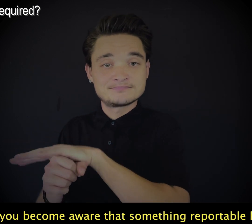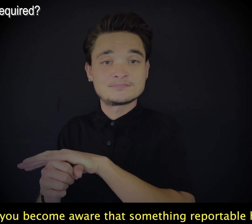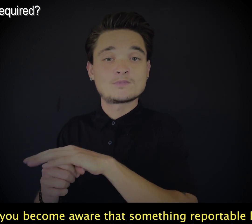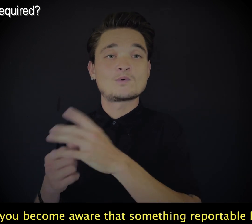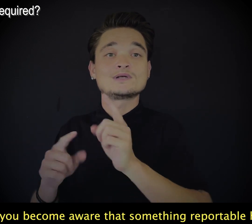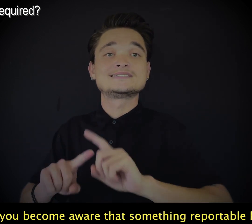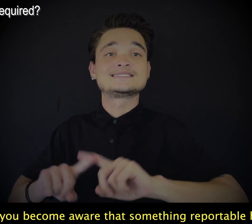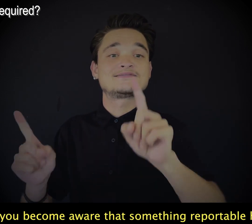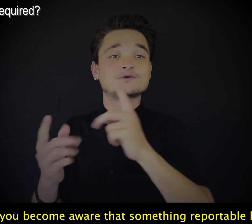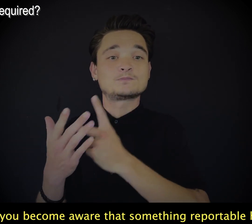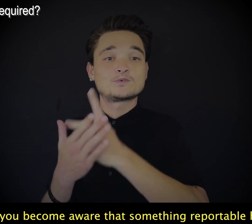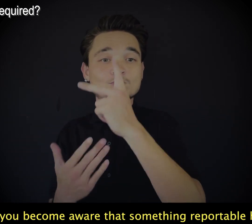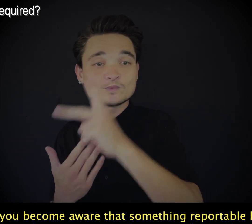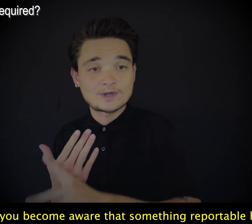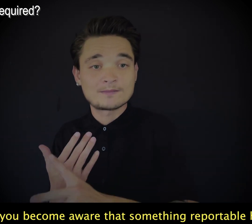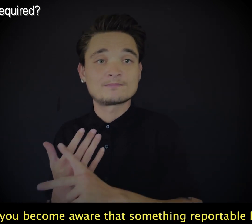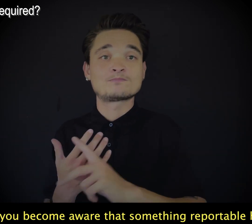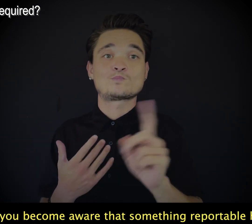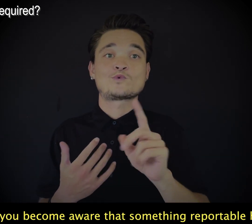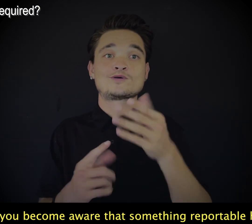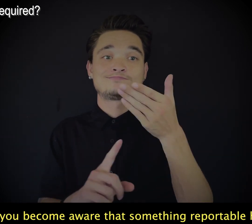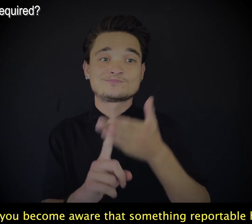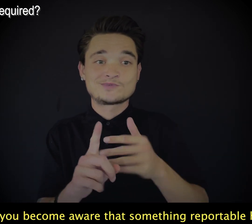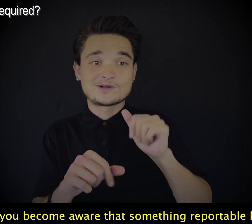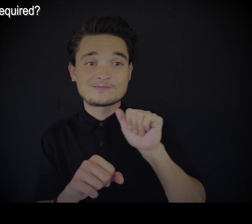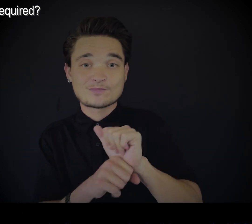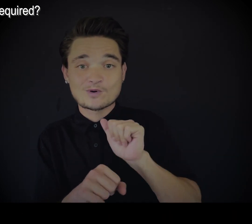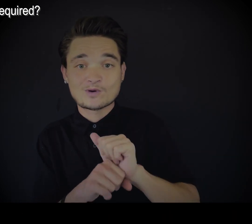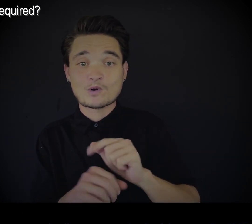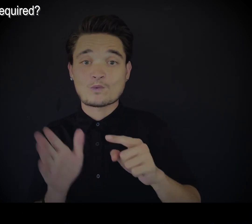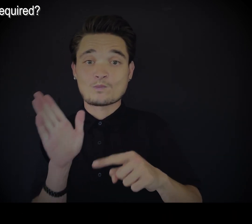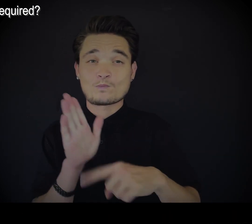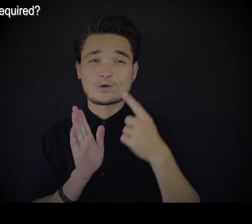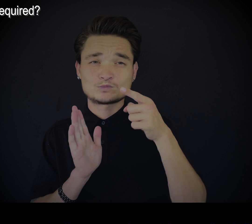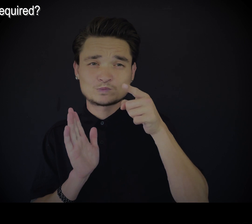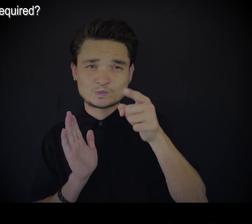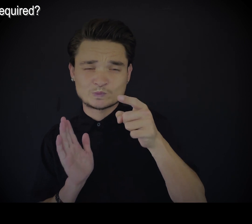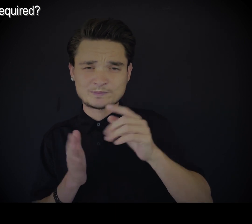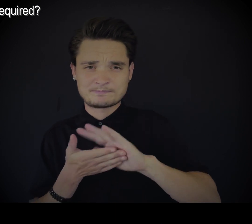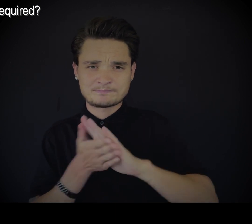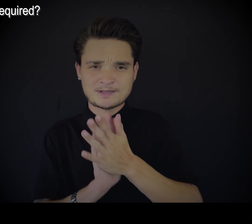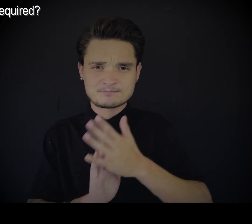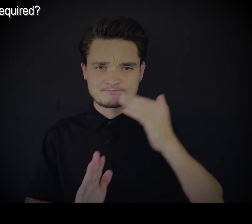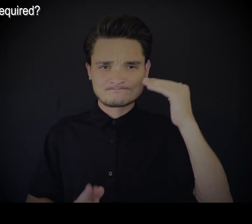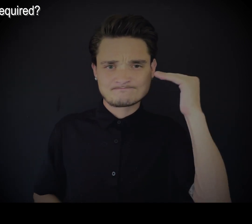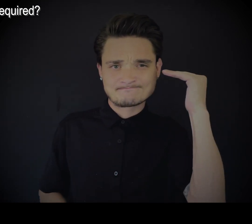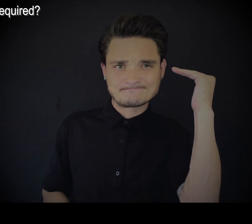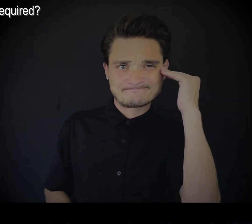once you become aware that something reportable has occurred, you are required to report the incident you are required to report the incident to the VPCR.